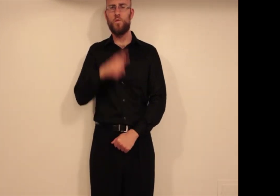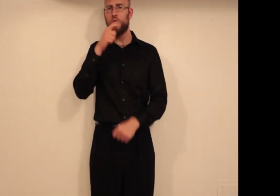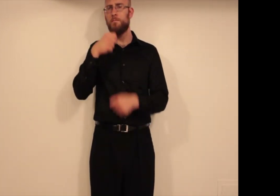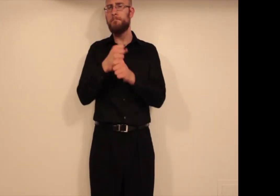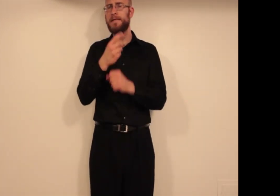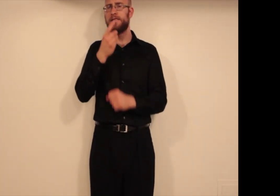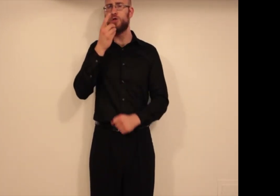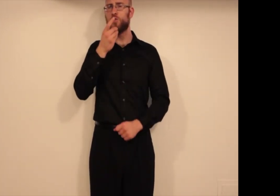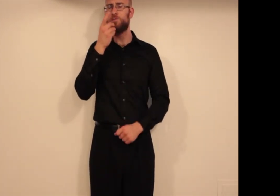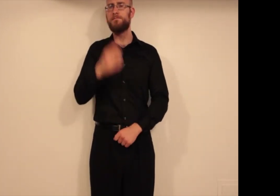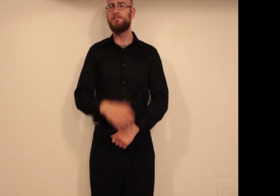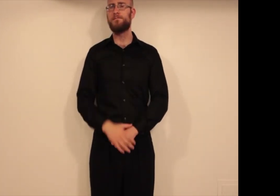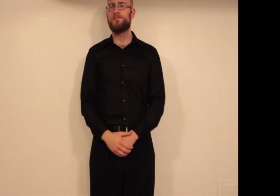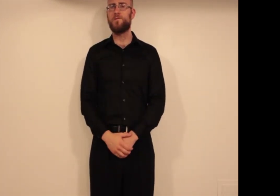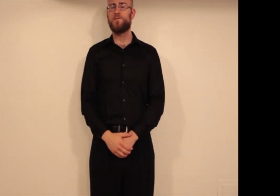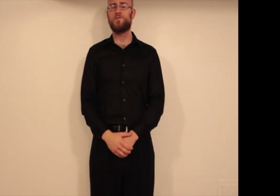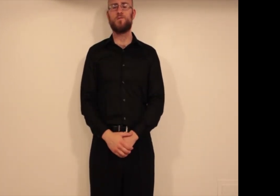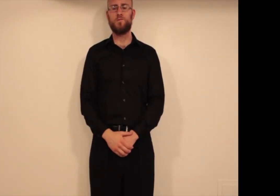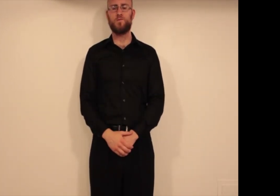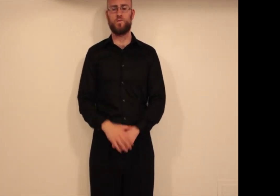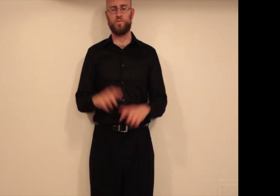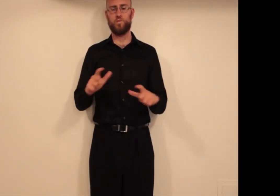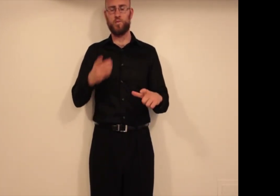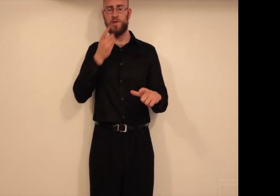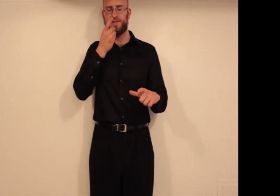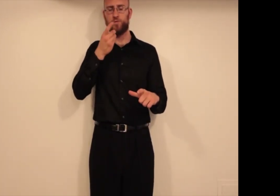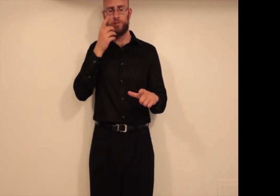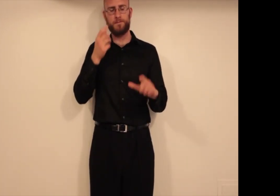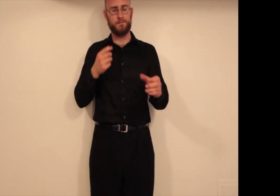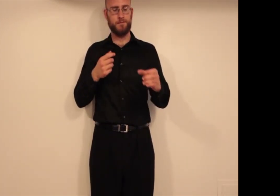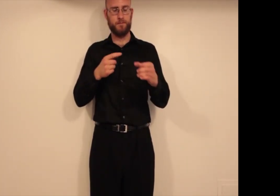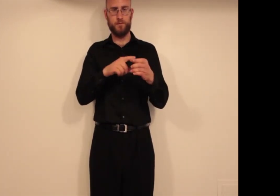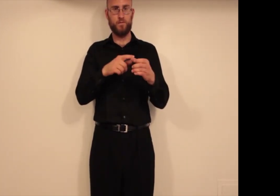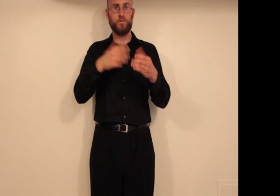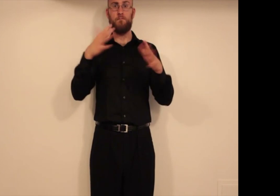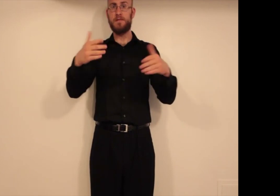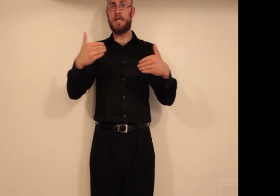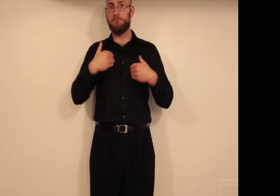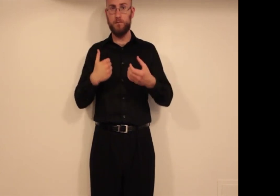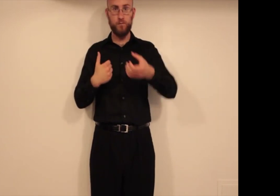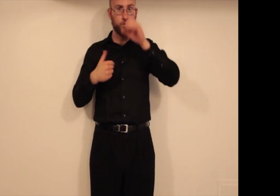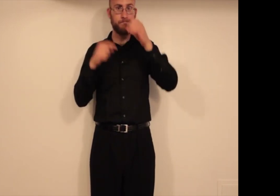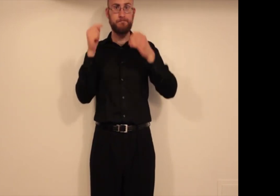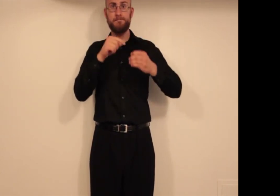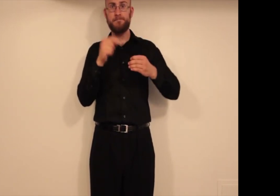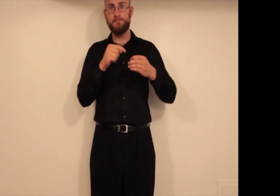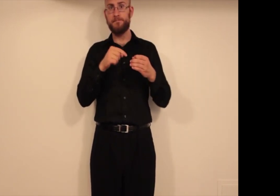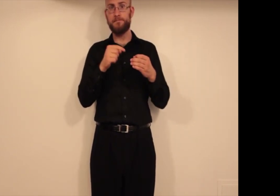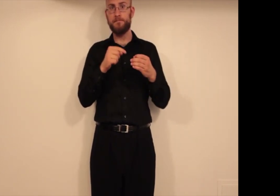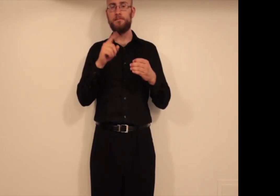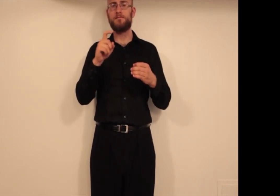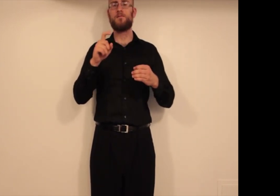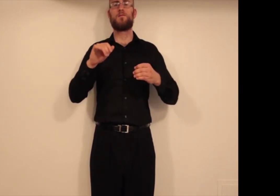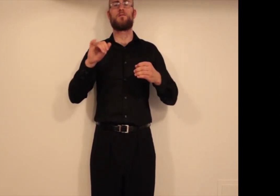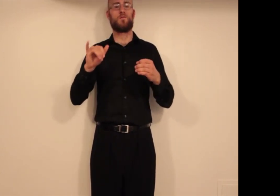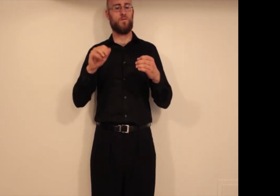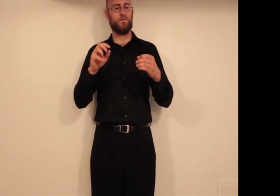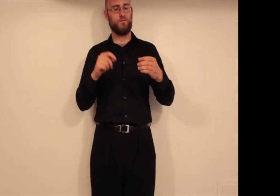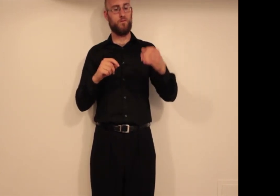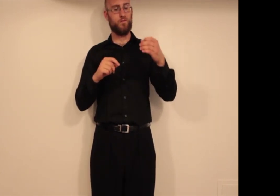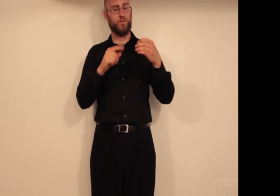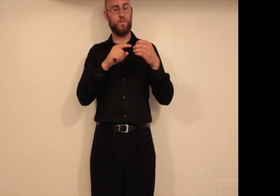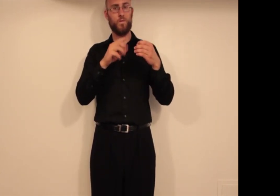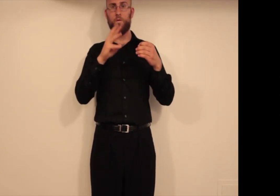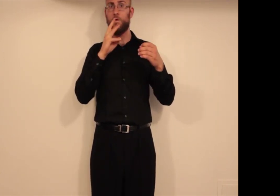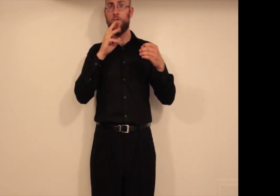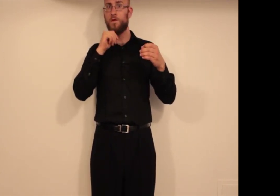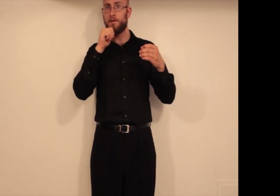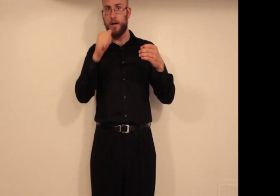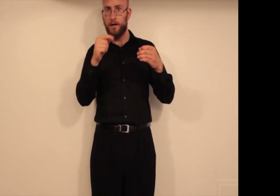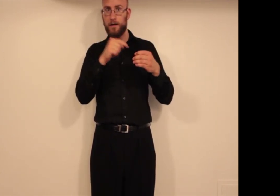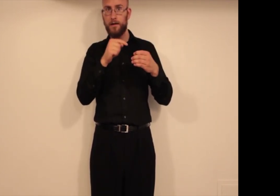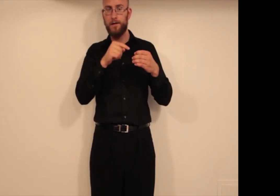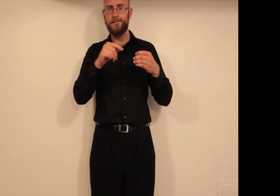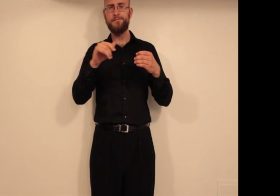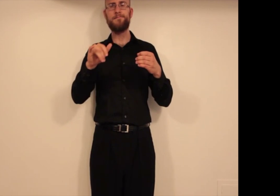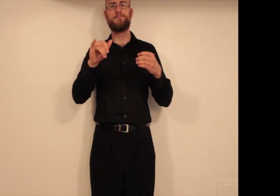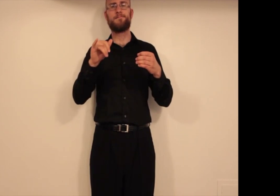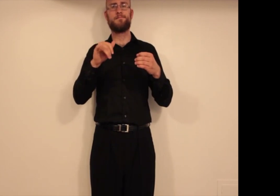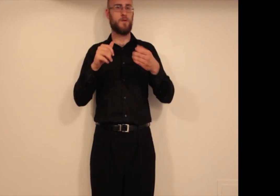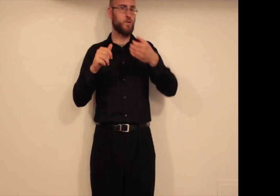Who made dinner? Did you drink with dinner? No, not even water?